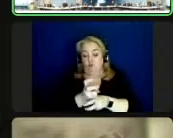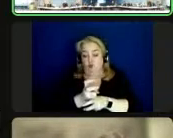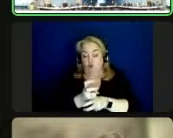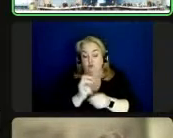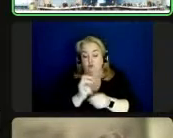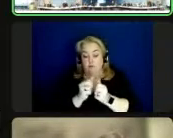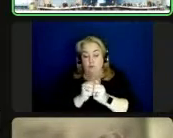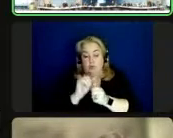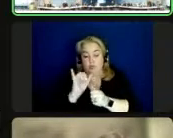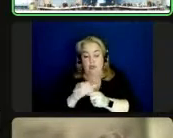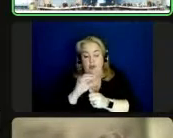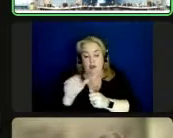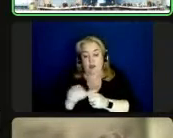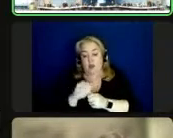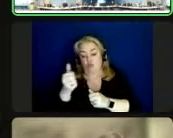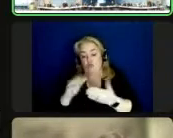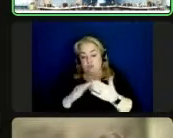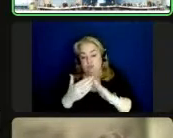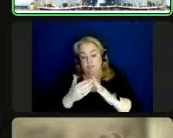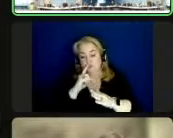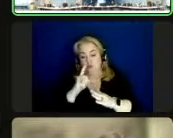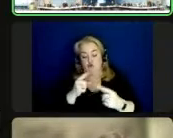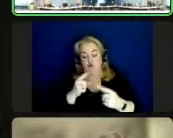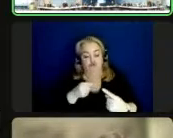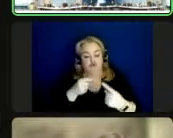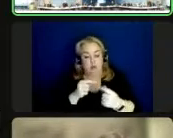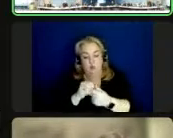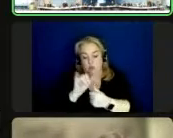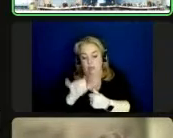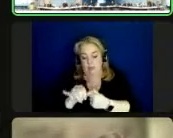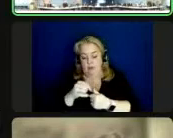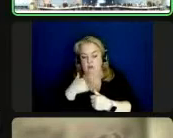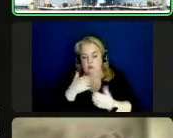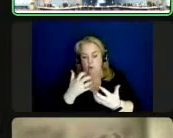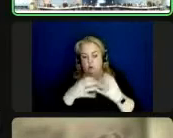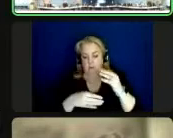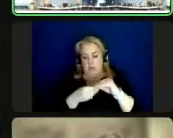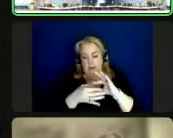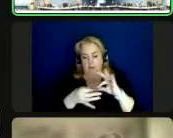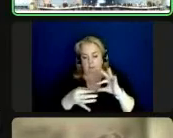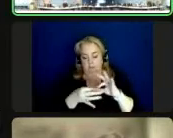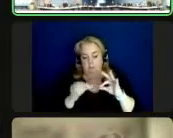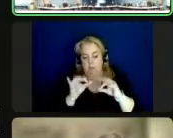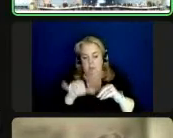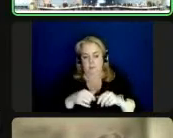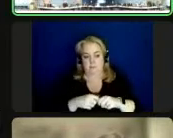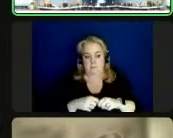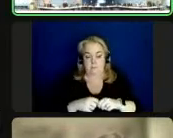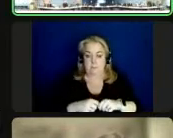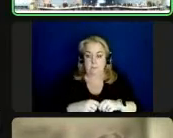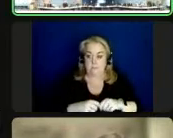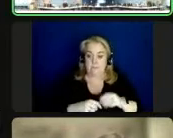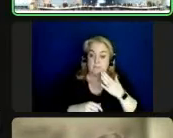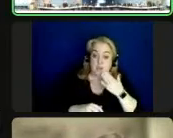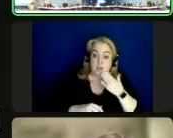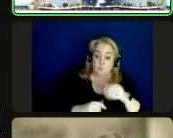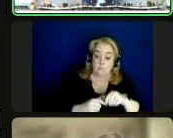UNFORTUNATELY, ORES TAX SYSTEM PUTS US IN A VERY